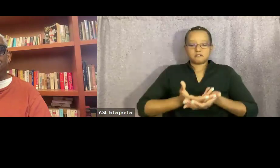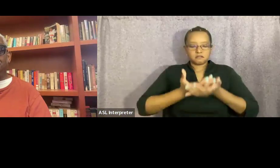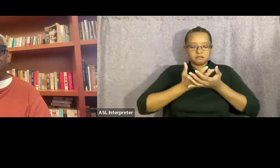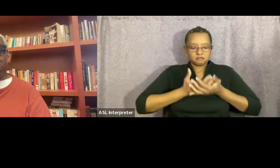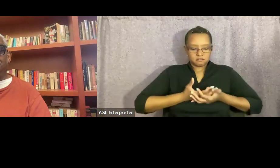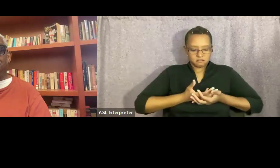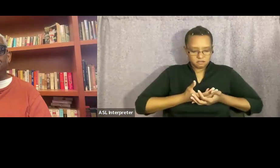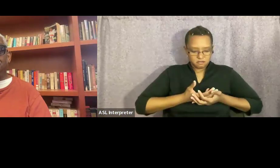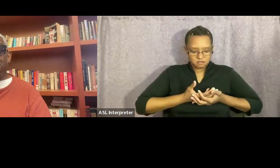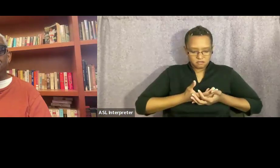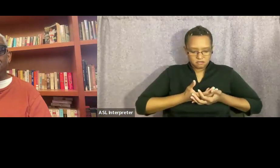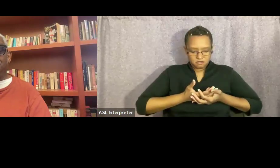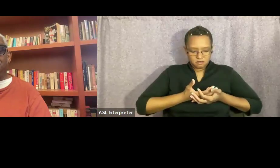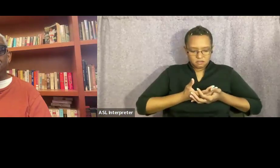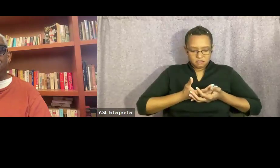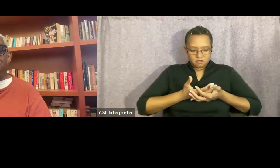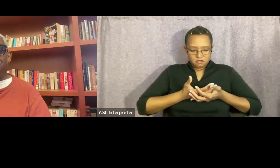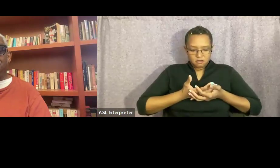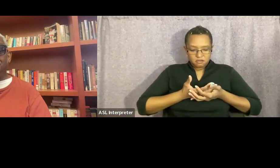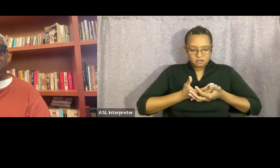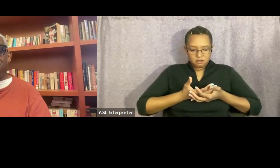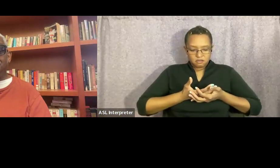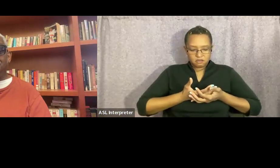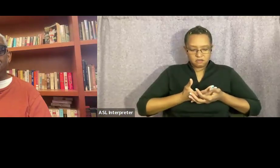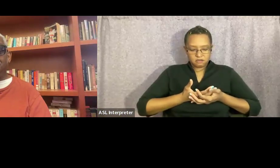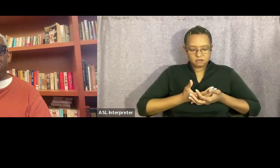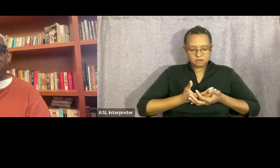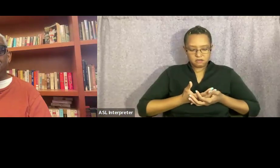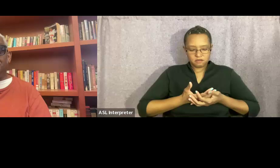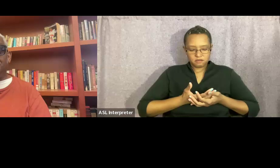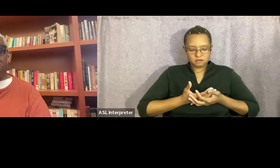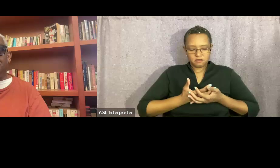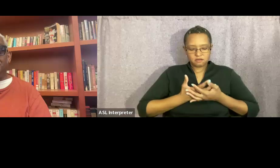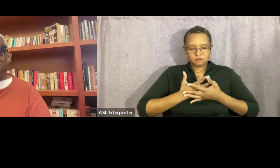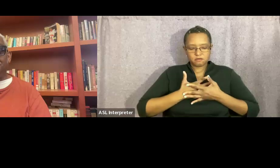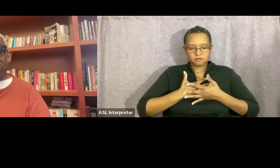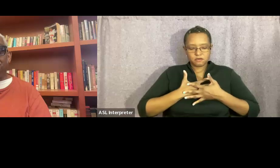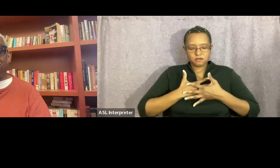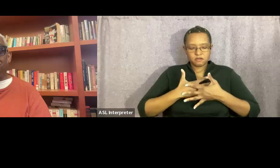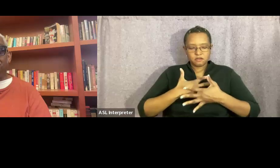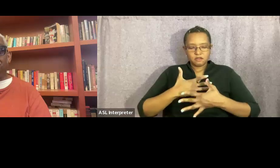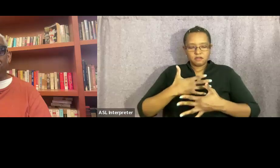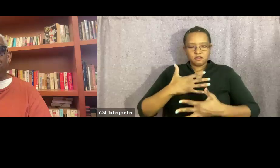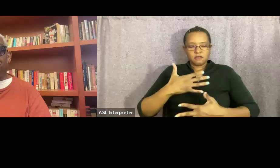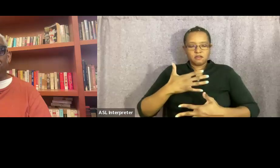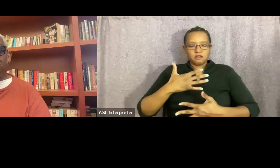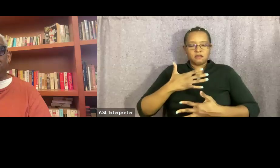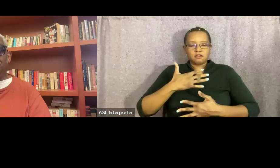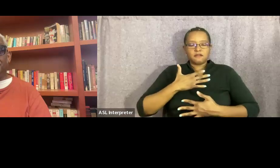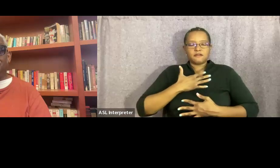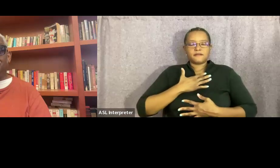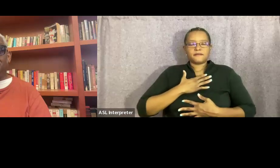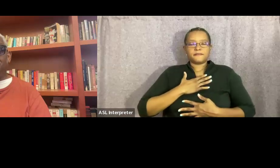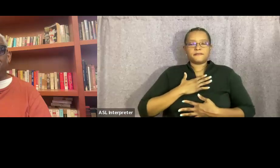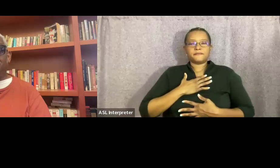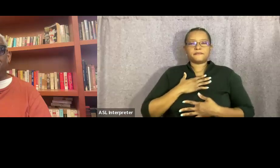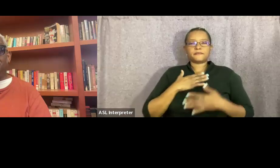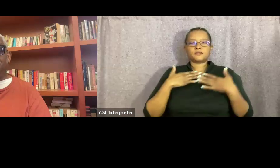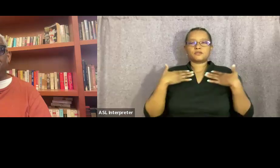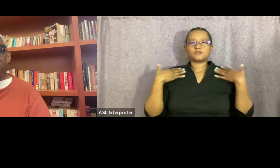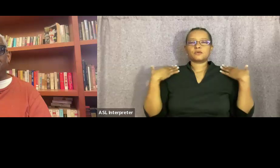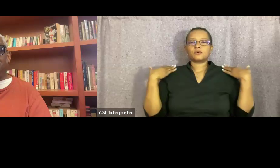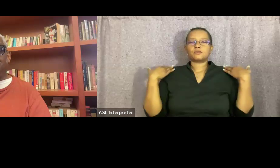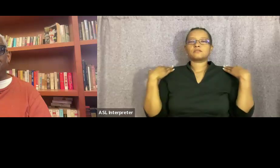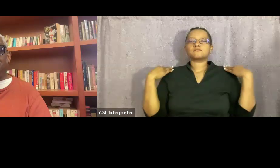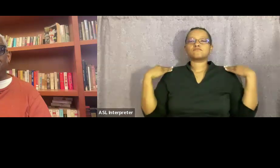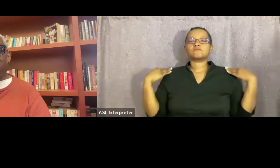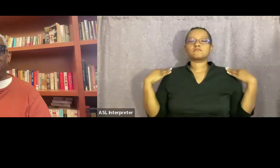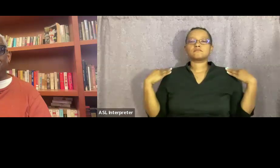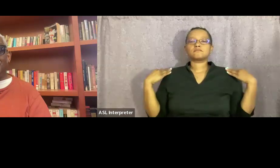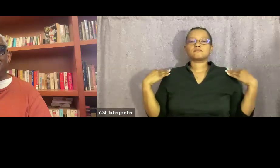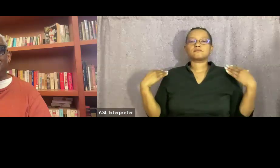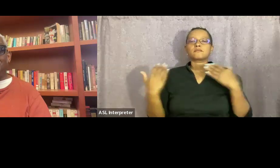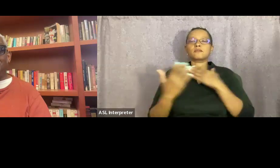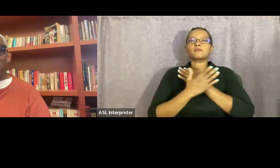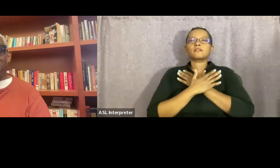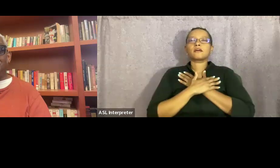Breathe. Relax your shoulders. Relax your heart.